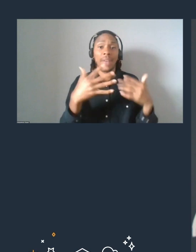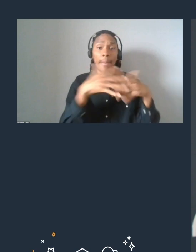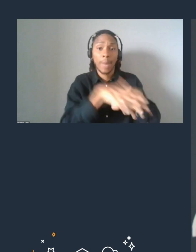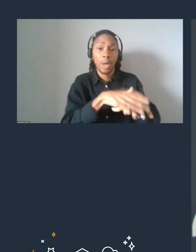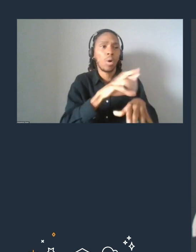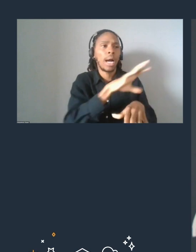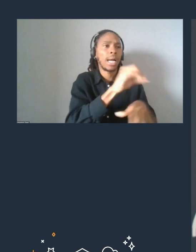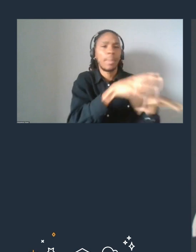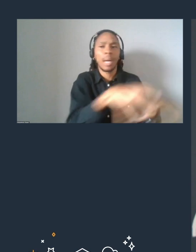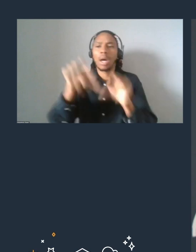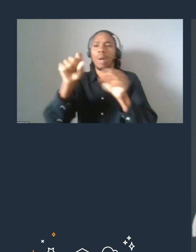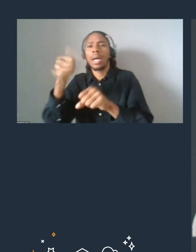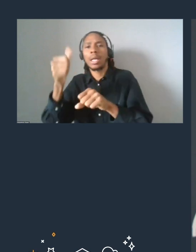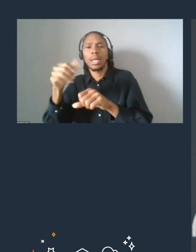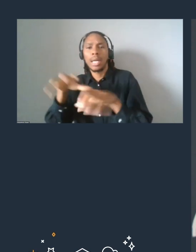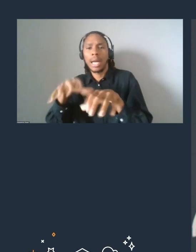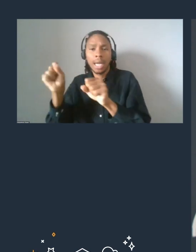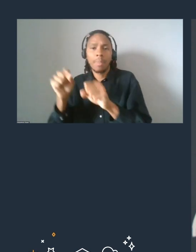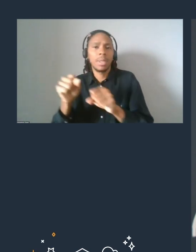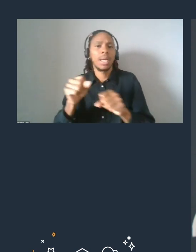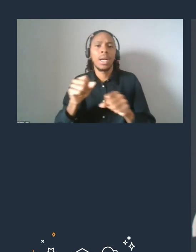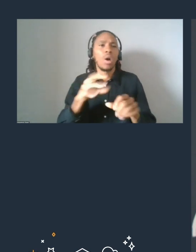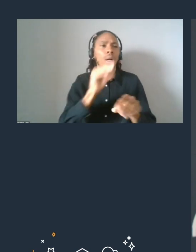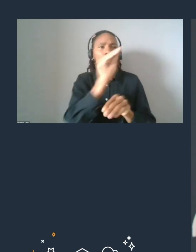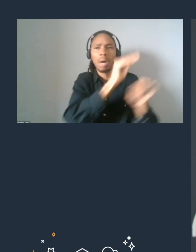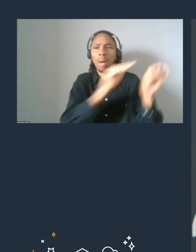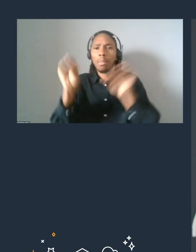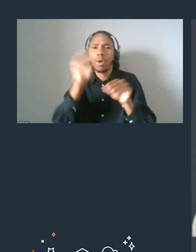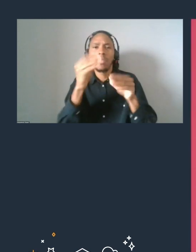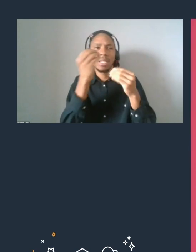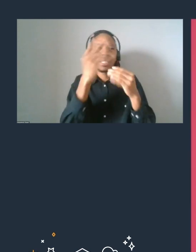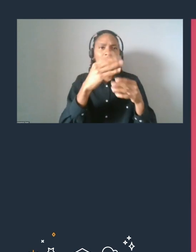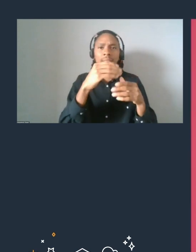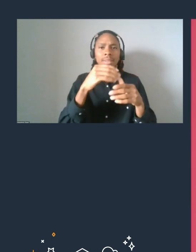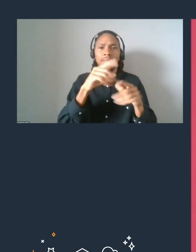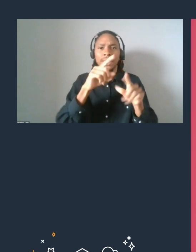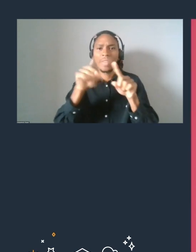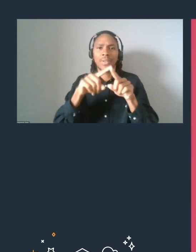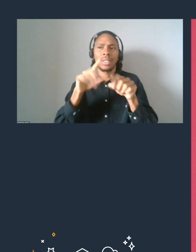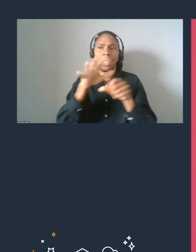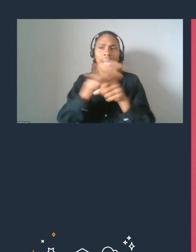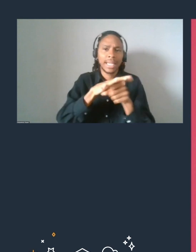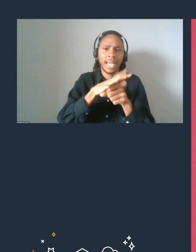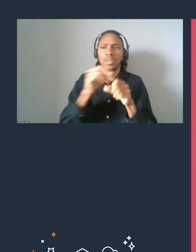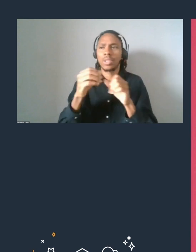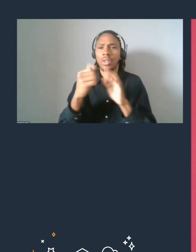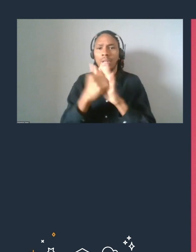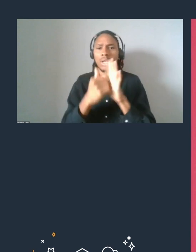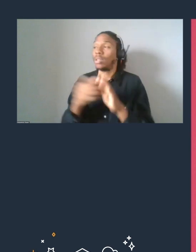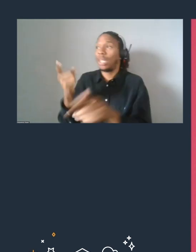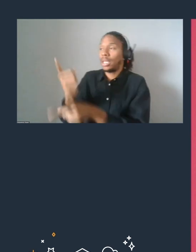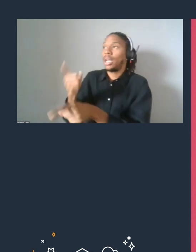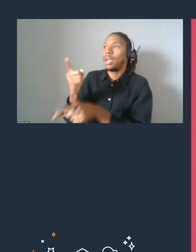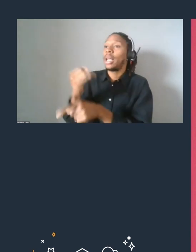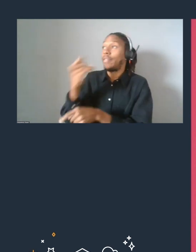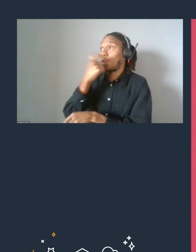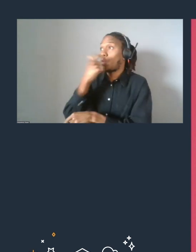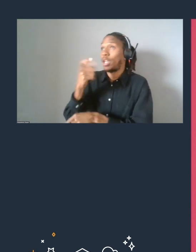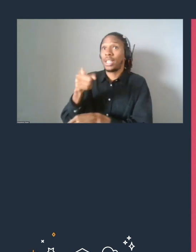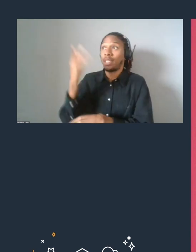move data sets across accounts are cross region. Yeah, or to put it another way, if you're watching this presentation and learning about our